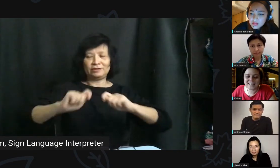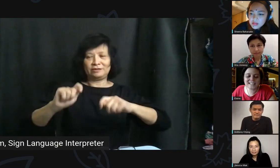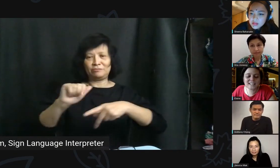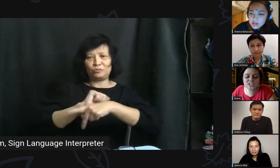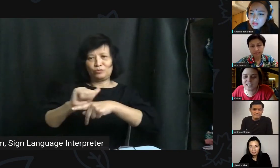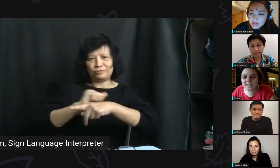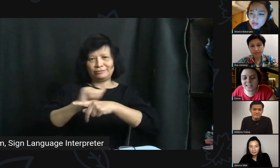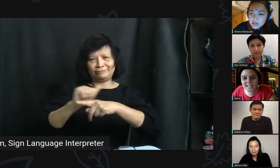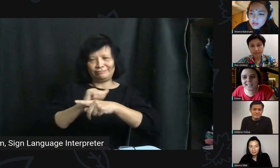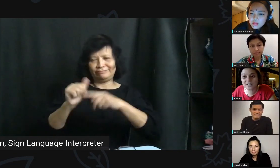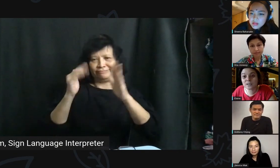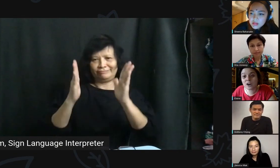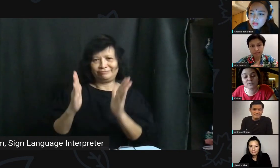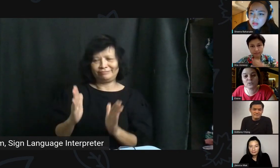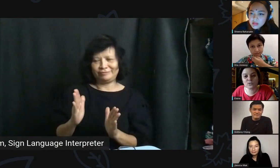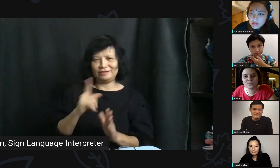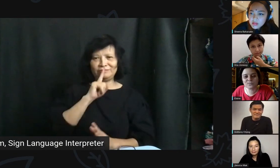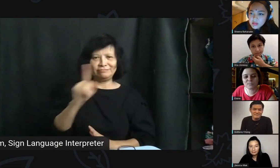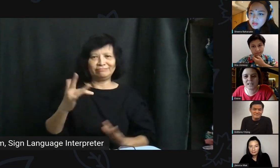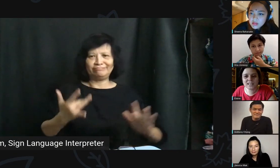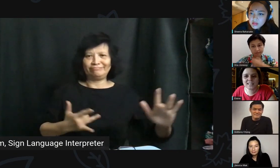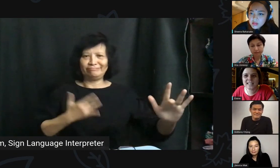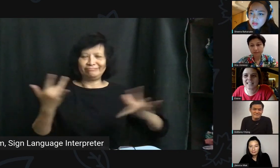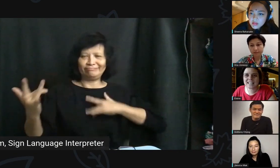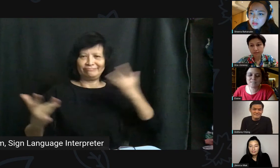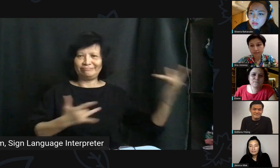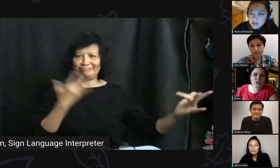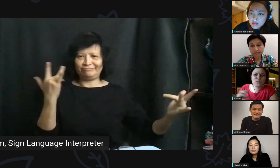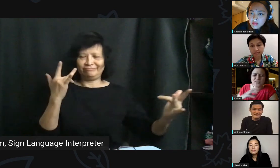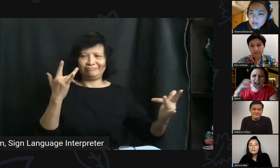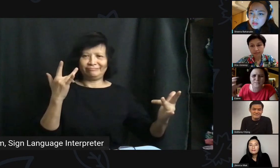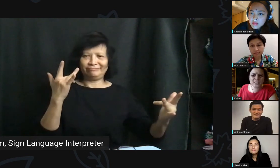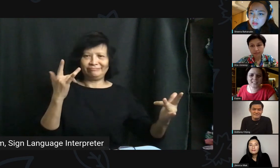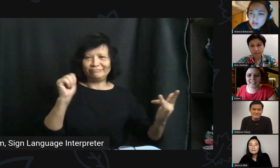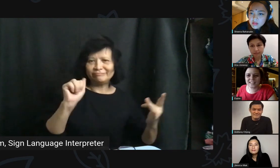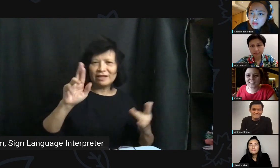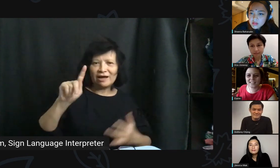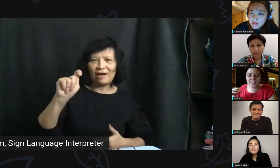it’s such an exciting art form because it involves everything.